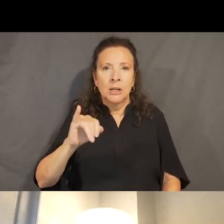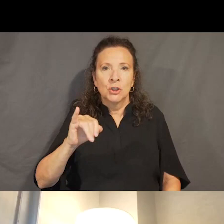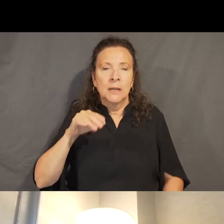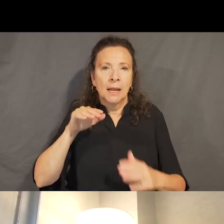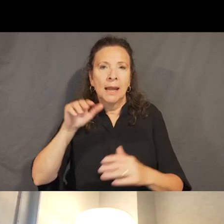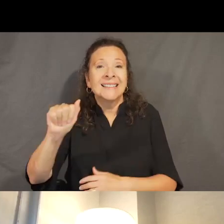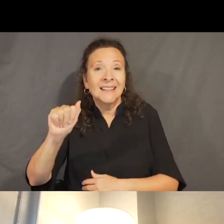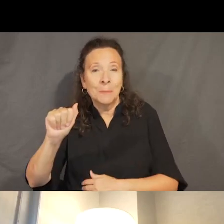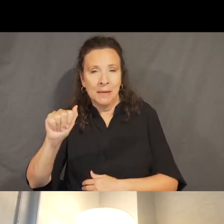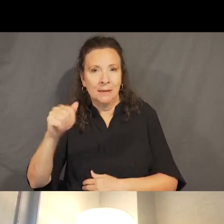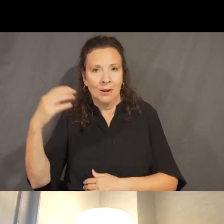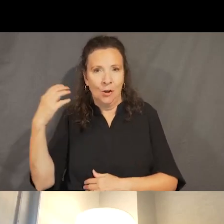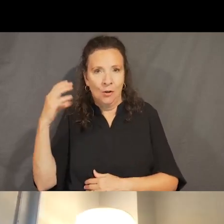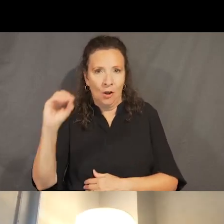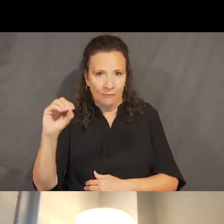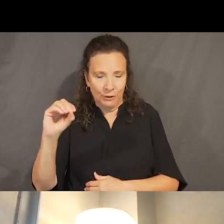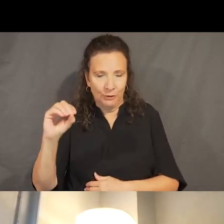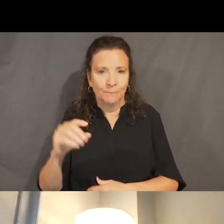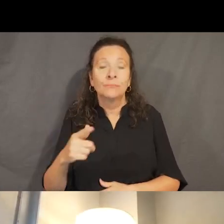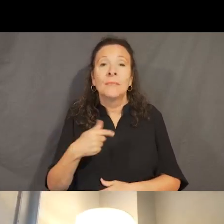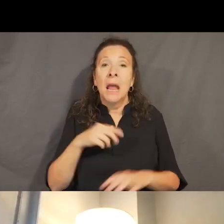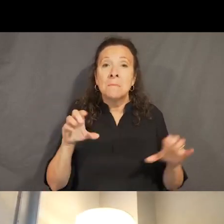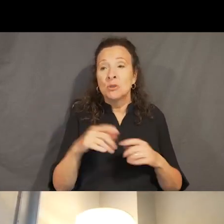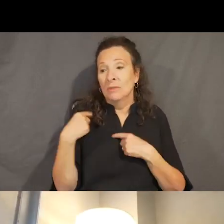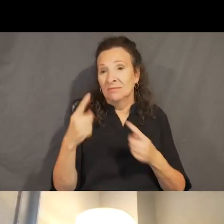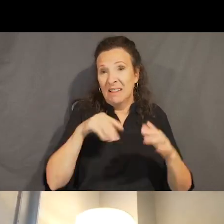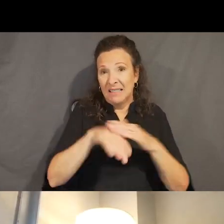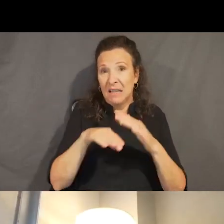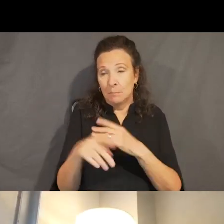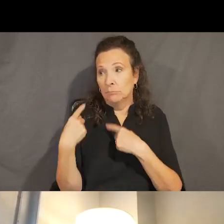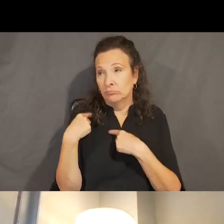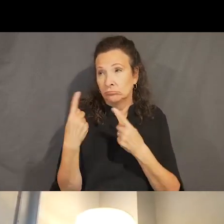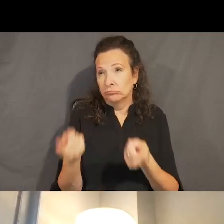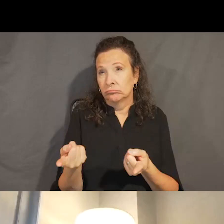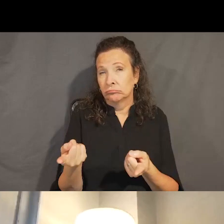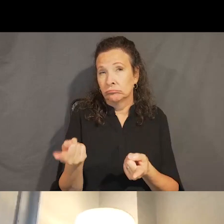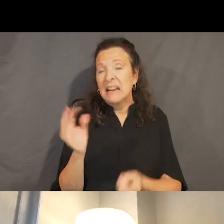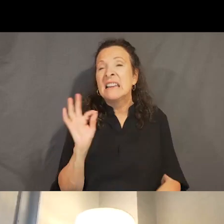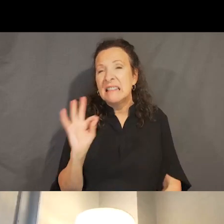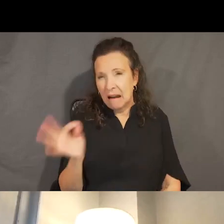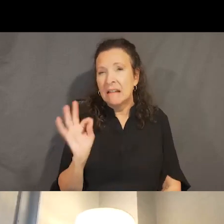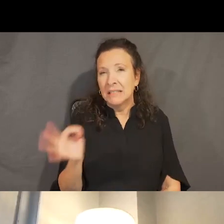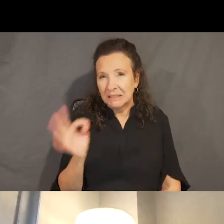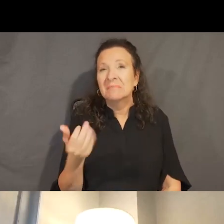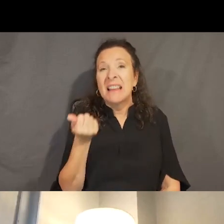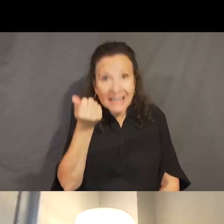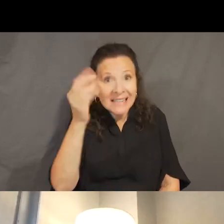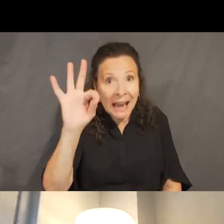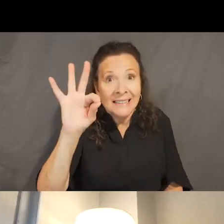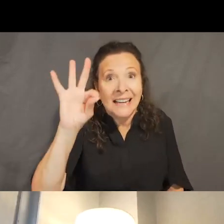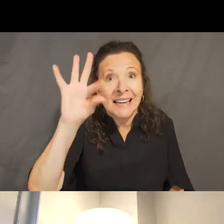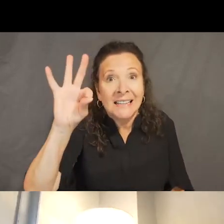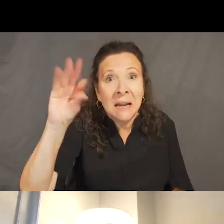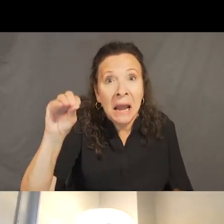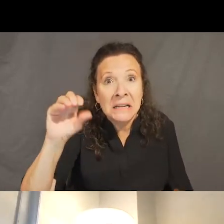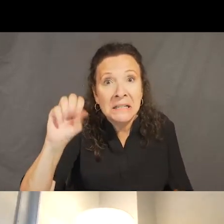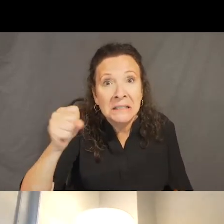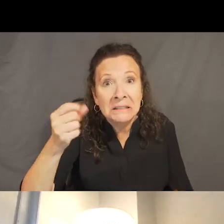digital accessibility thing since the '90s, 1990s. So, I live and breathe accessibility.